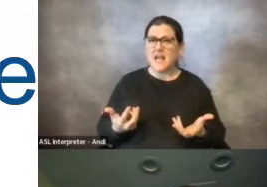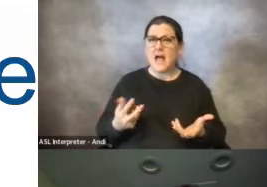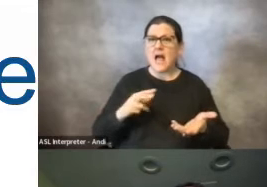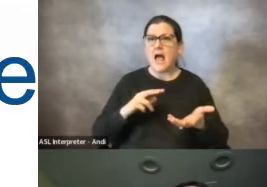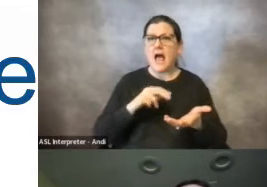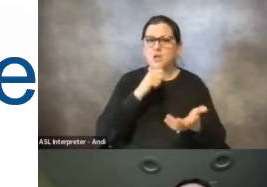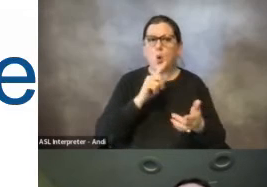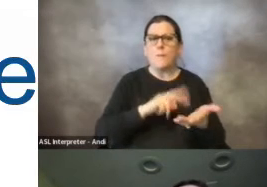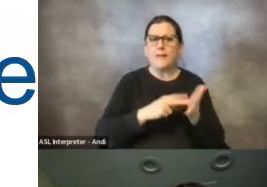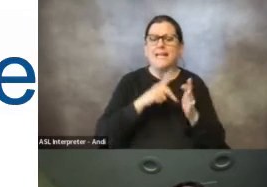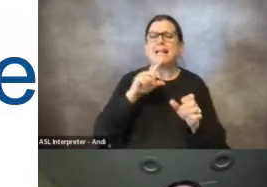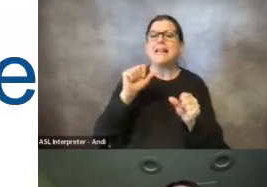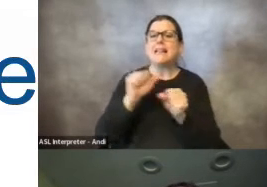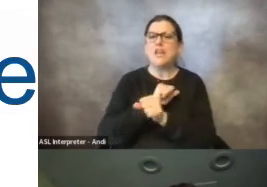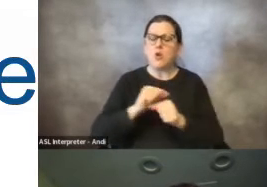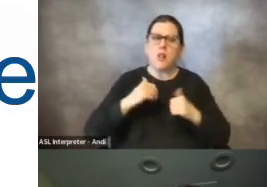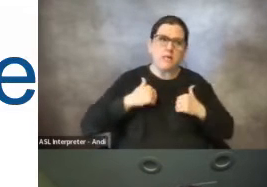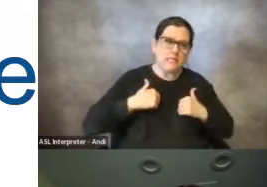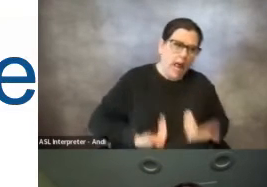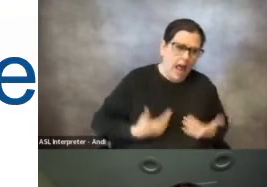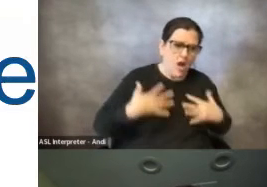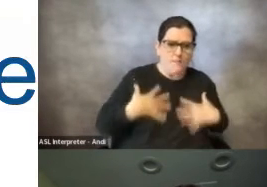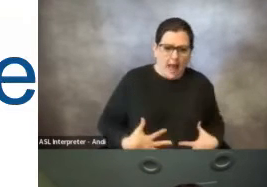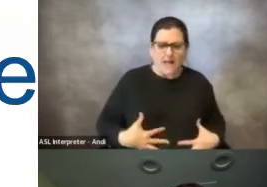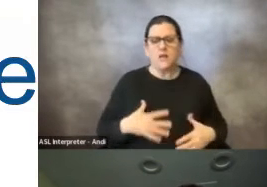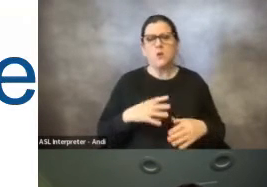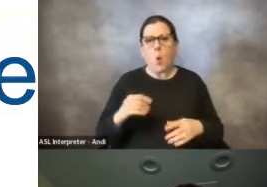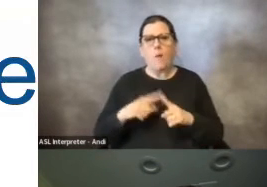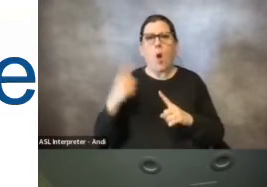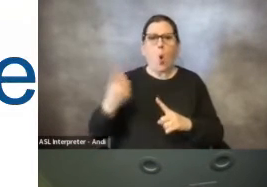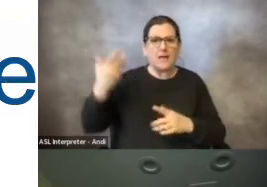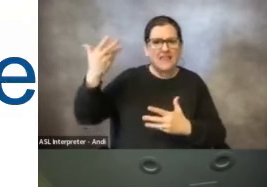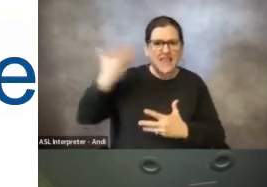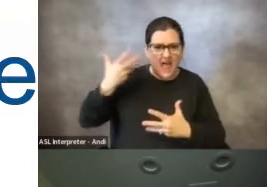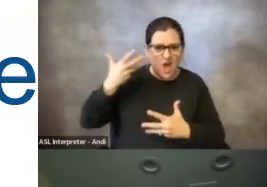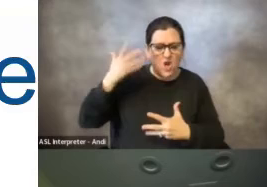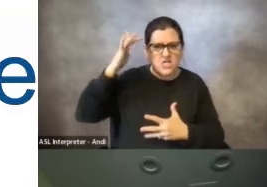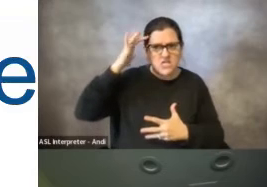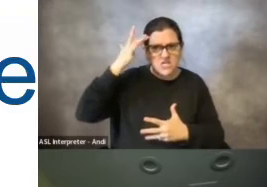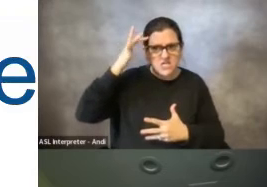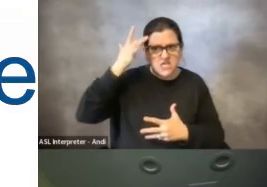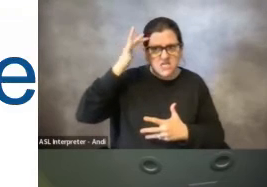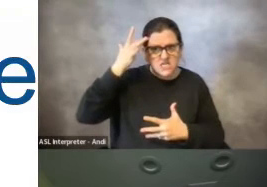literal, it's just, it's always there, it's always present, how do I, you know, get past this, because, again, you know, what